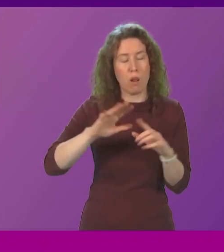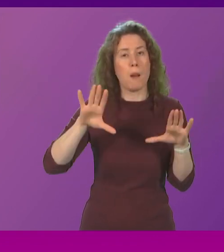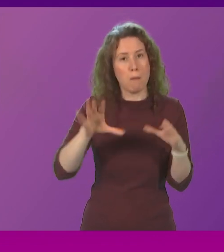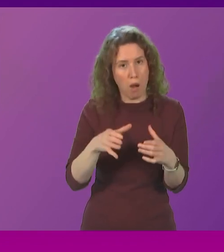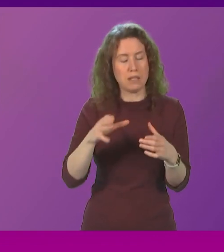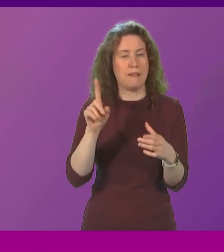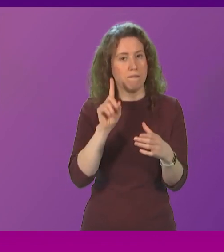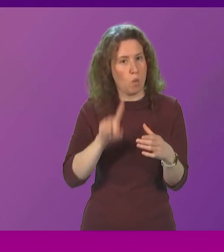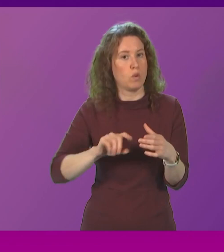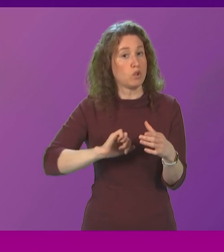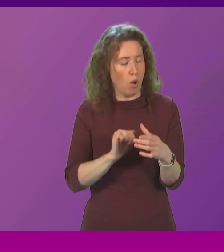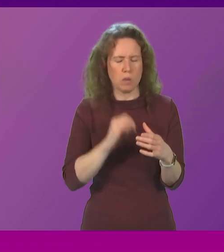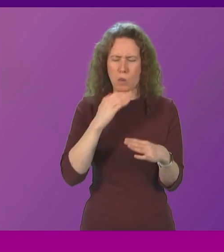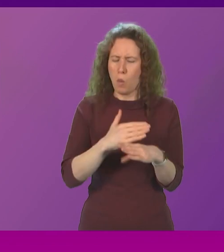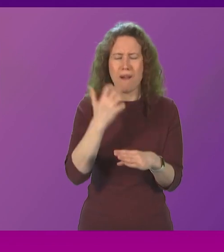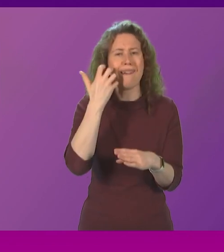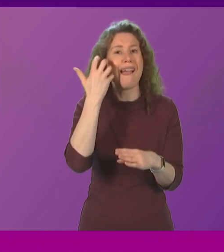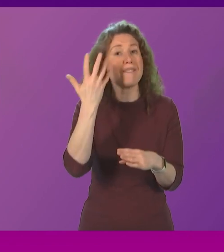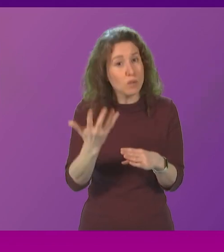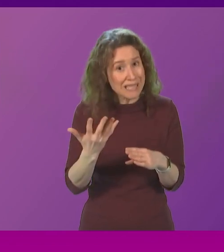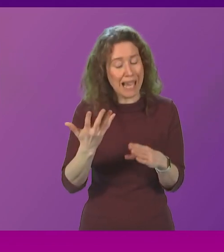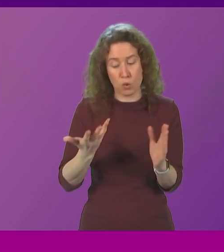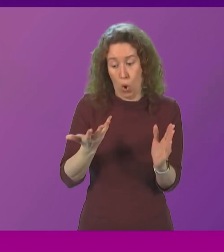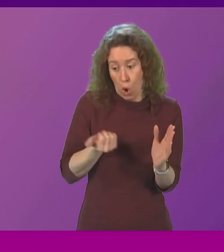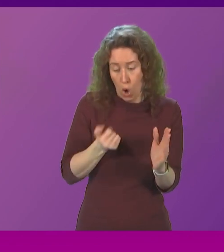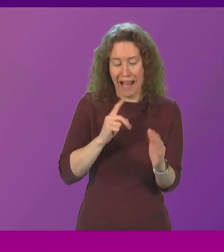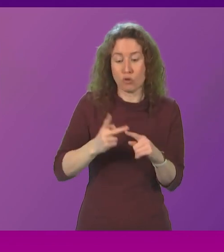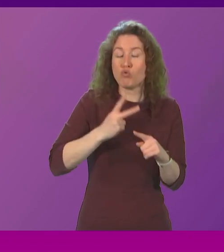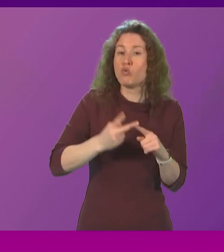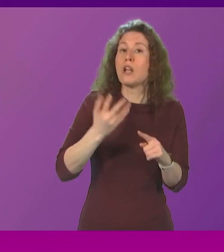We will work every single day to earn and re-earn that trust.